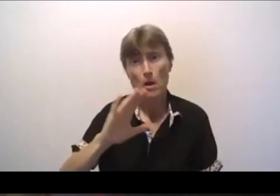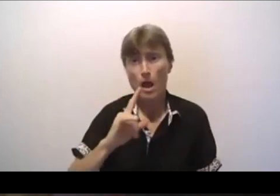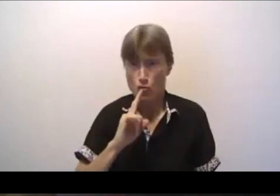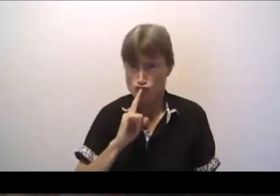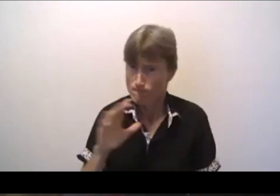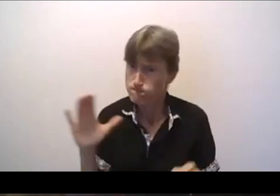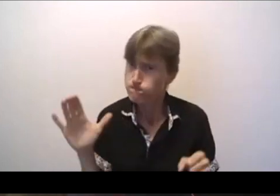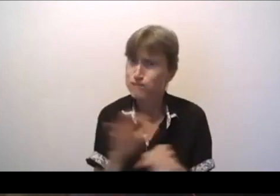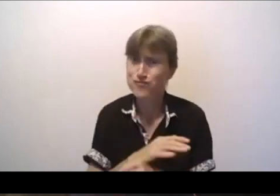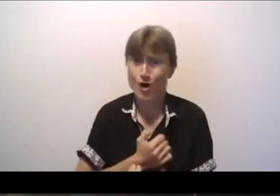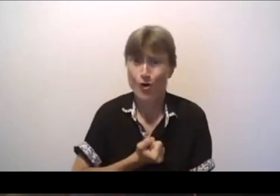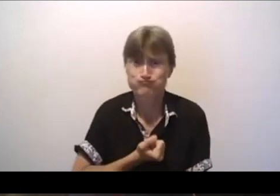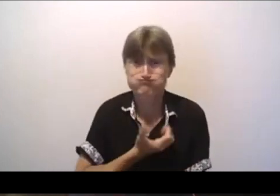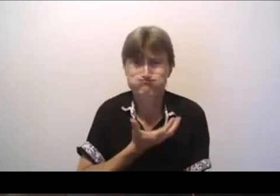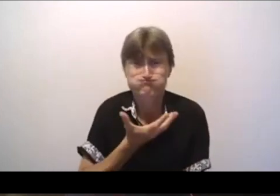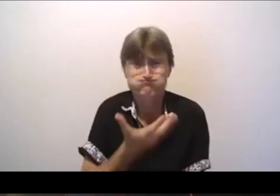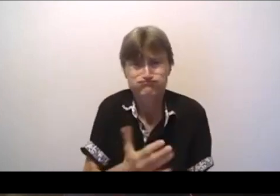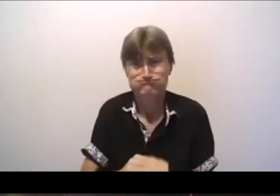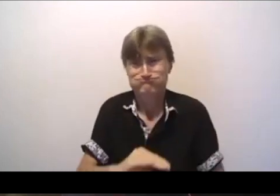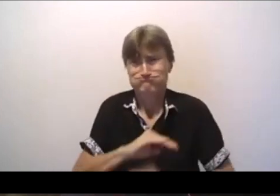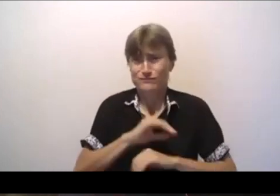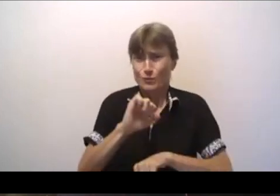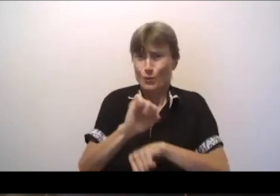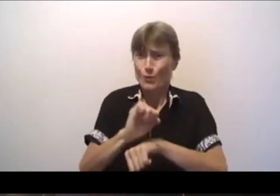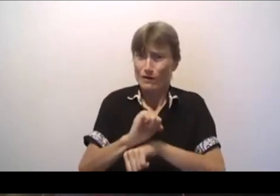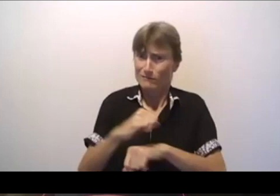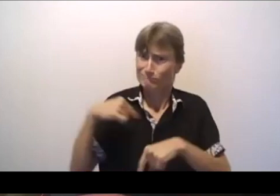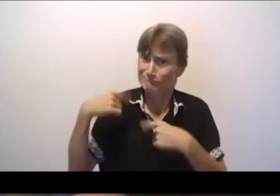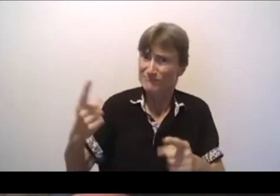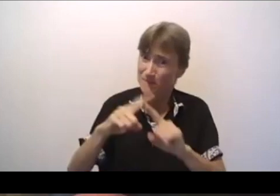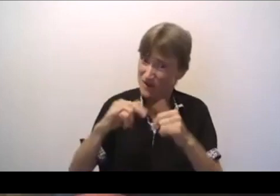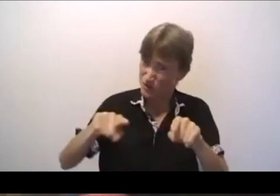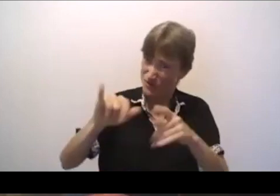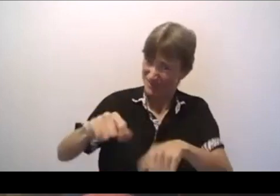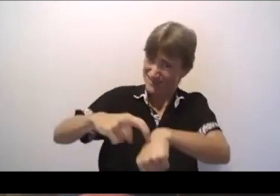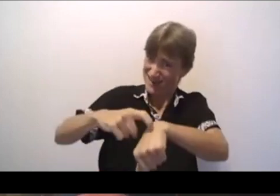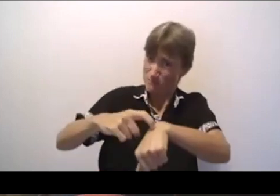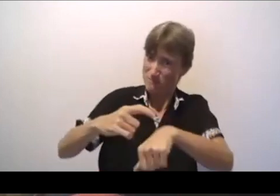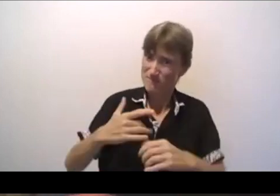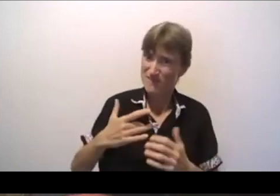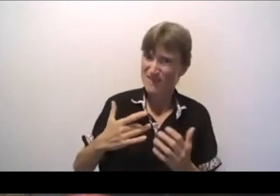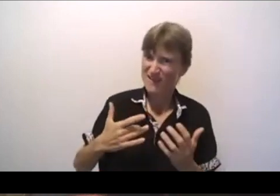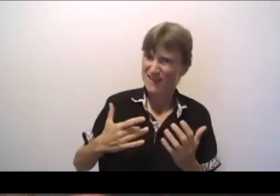and at the same time it's in a time period where you almost feel ashamed for being productive because